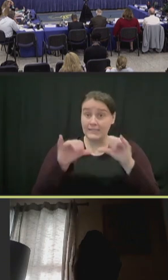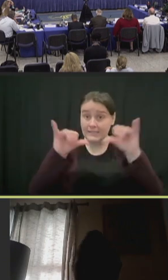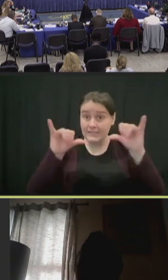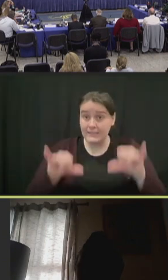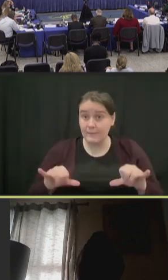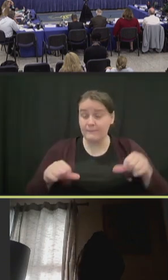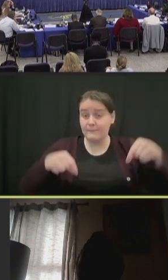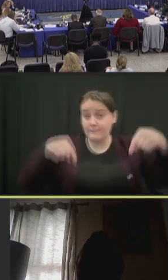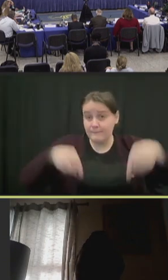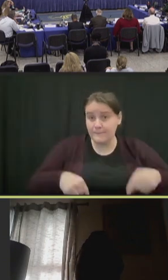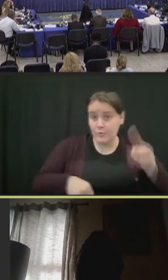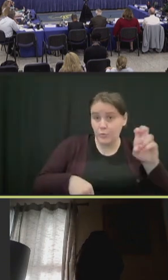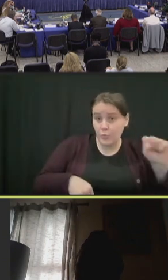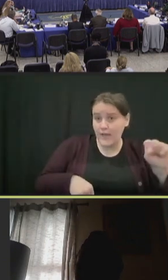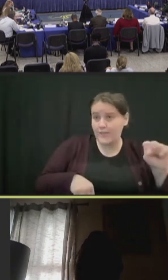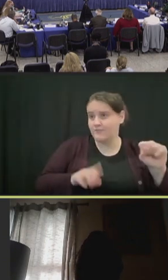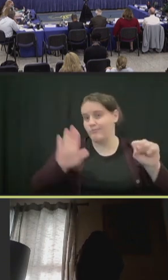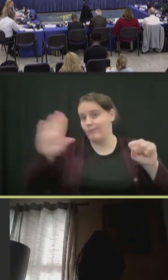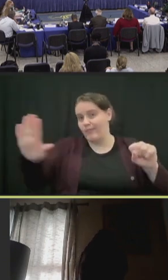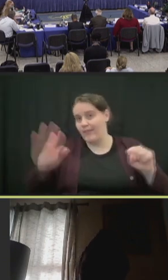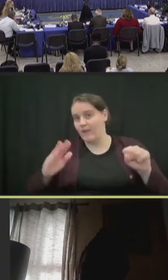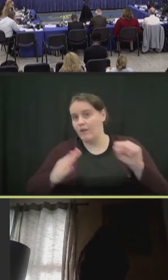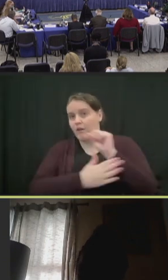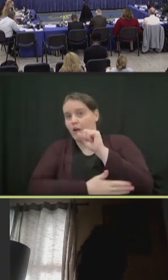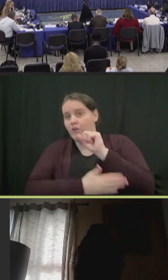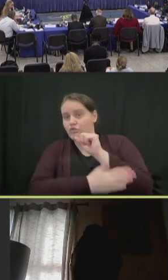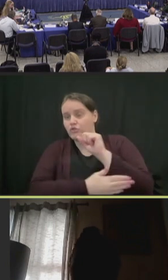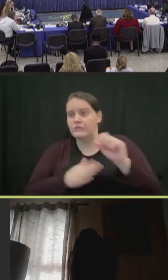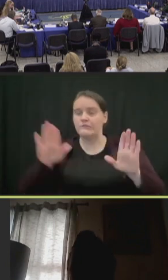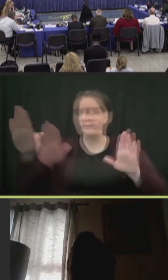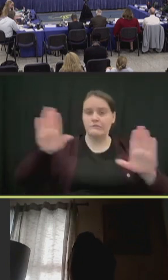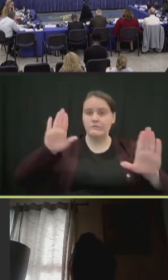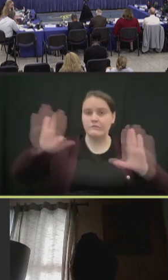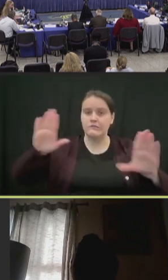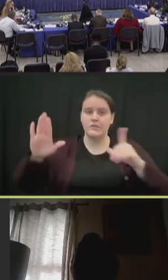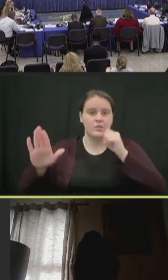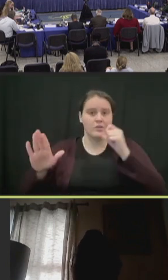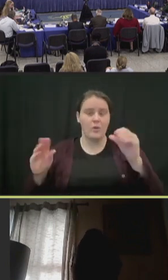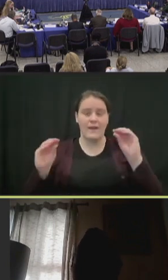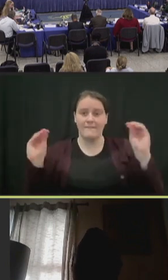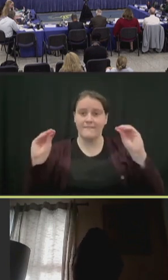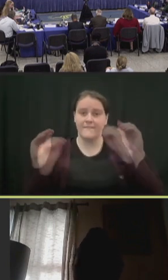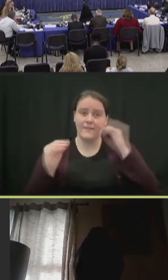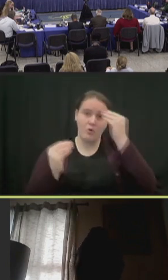in the United States compared to the countries where they are from. The cultural beliefs about